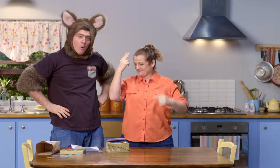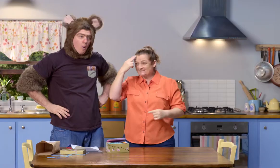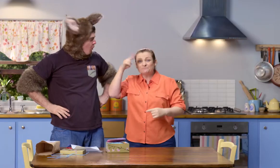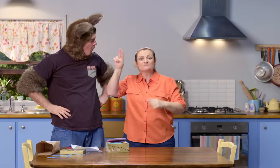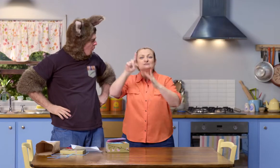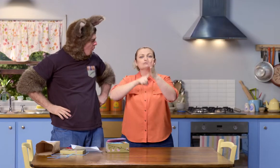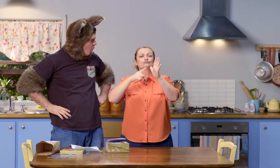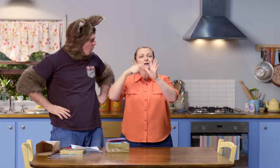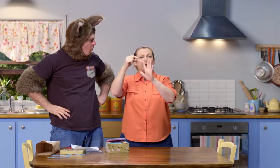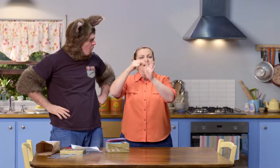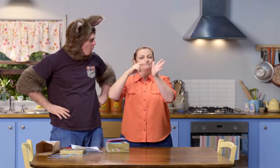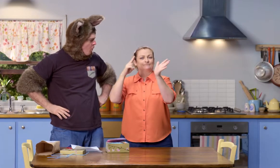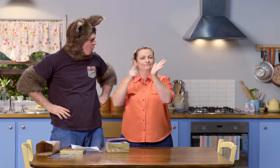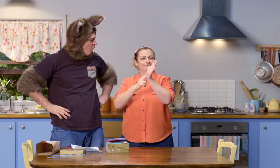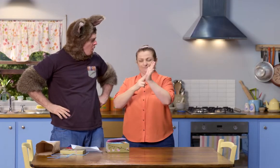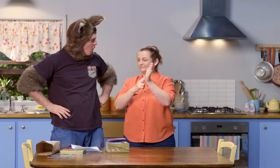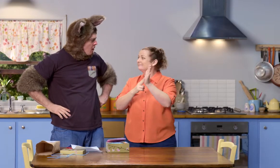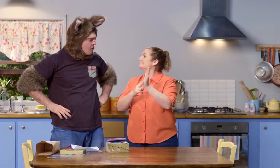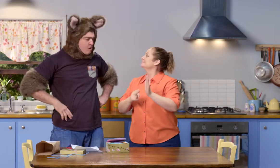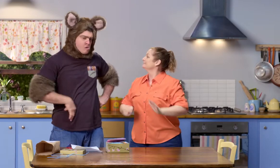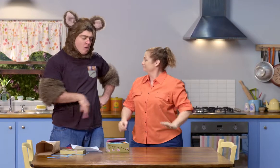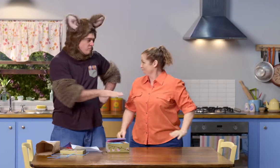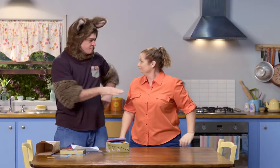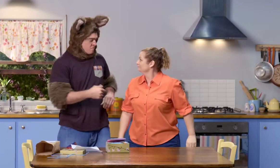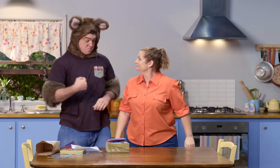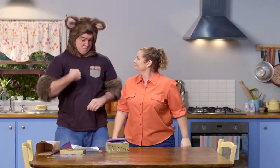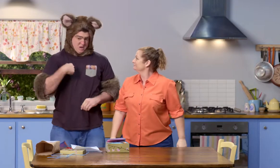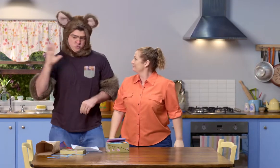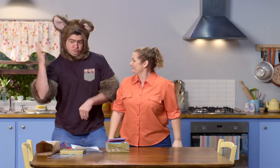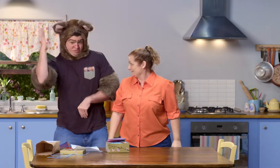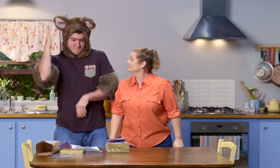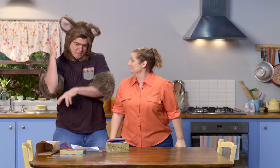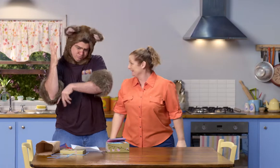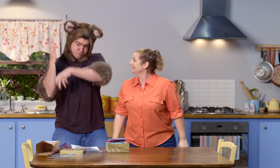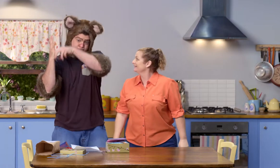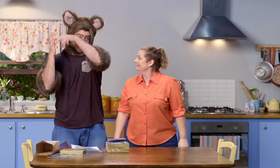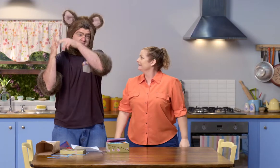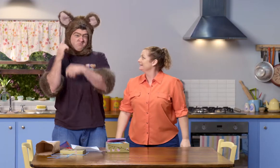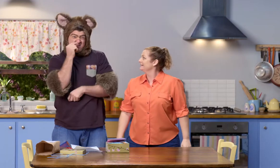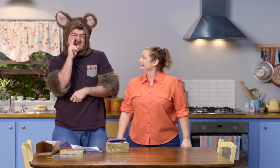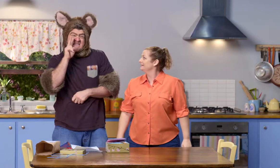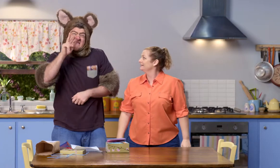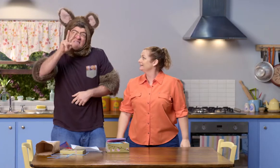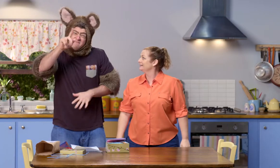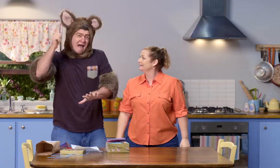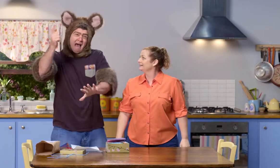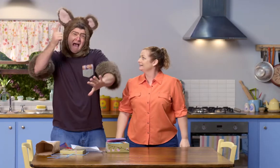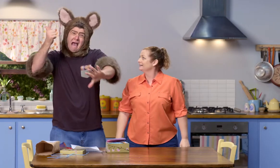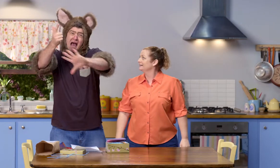That country's name is Japan. Hmm... Sally, I can see very far from the top of my tree.